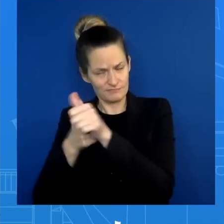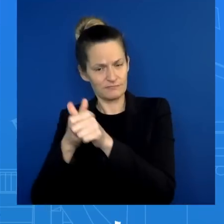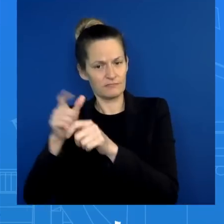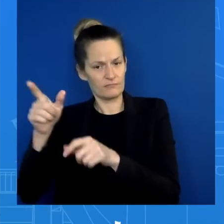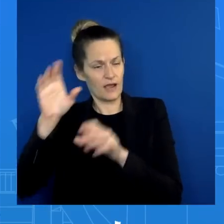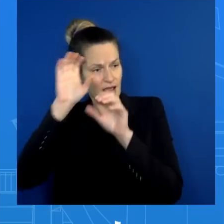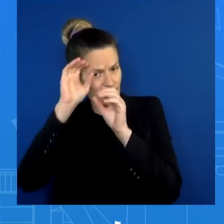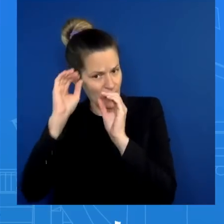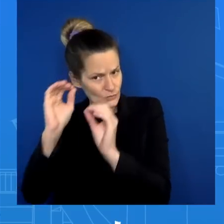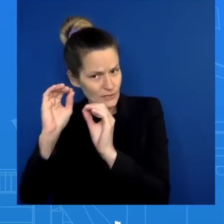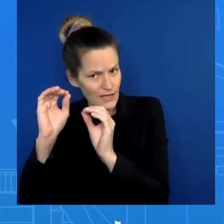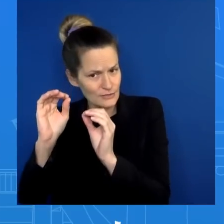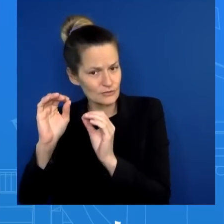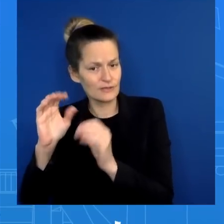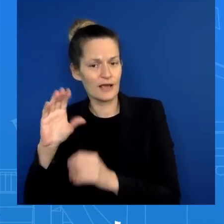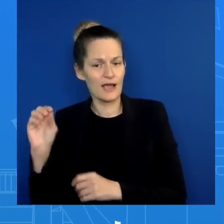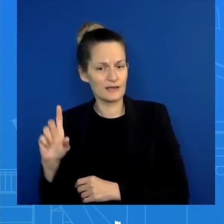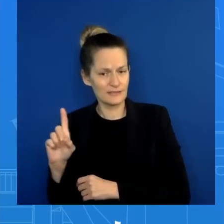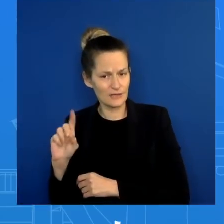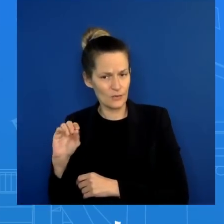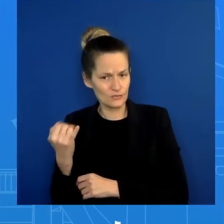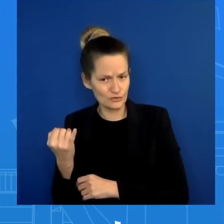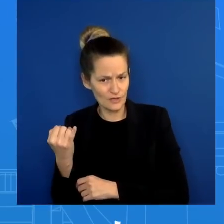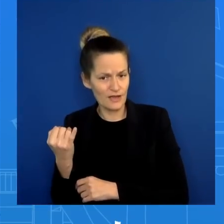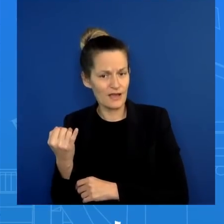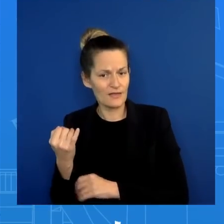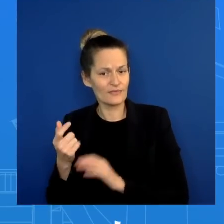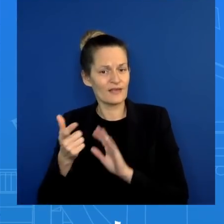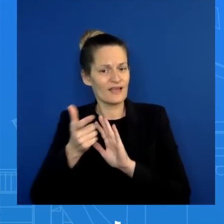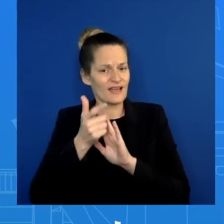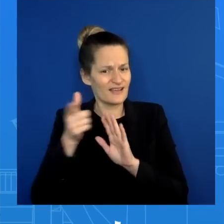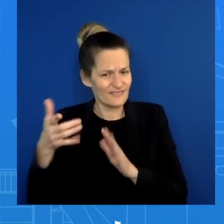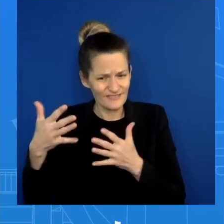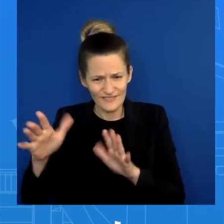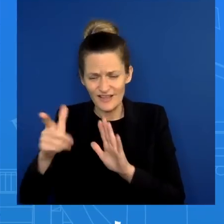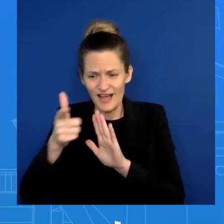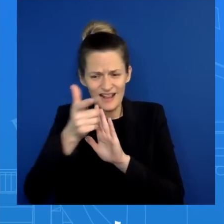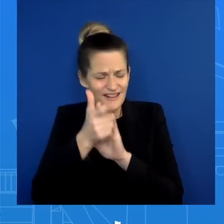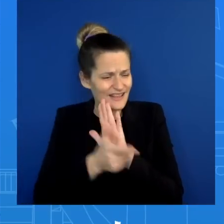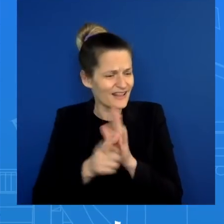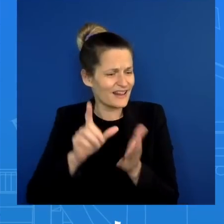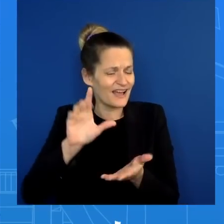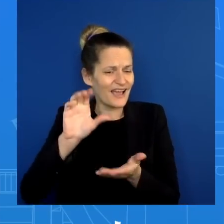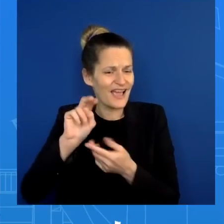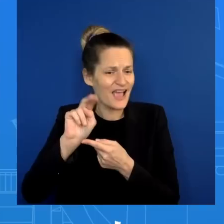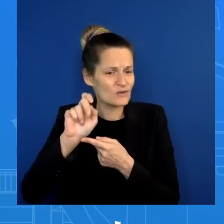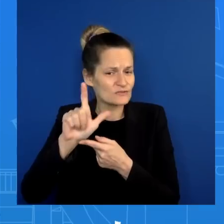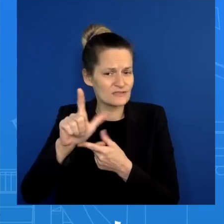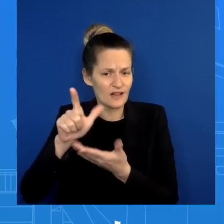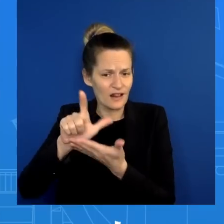and this is what I was just talking about before, detailed opinions explaining the legal basis, that legal review for canceling student debt.